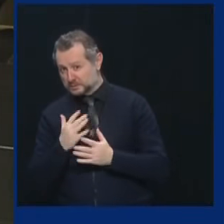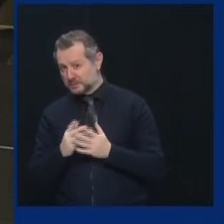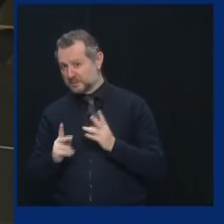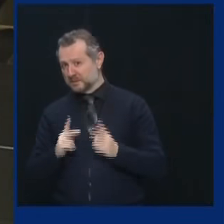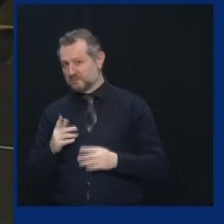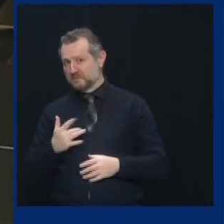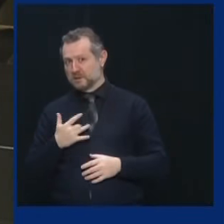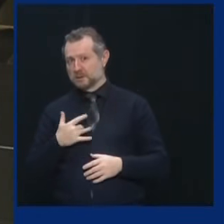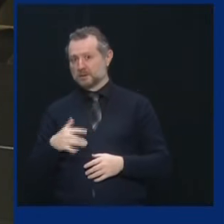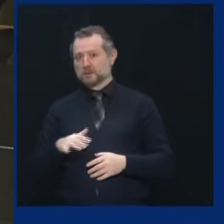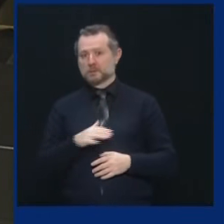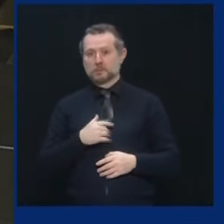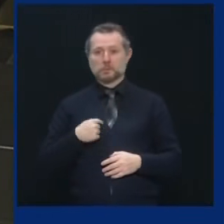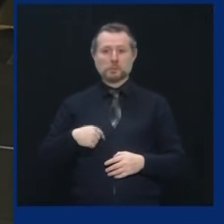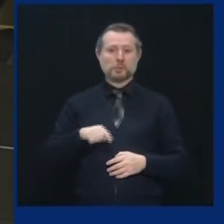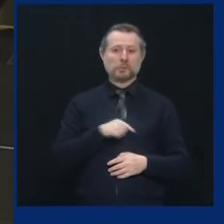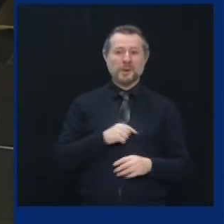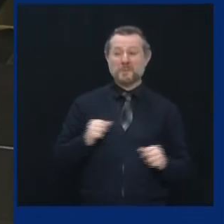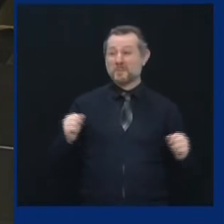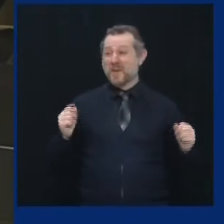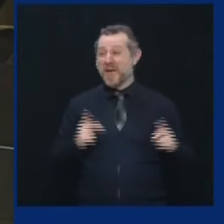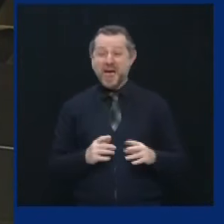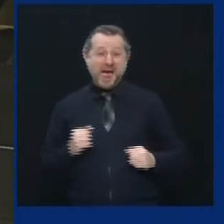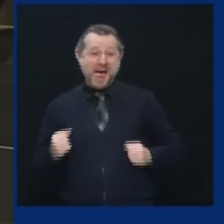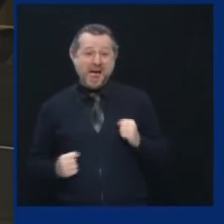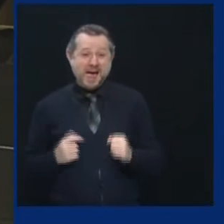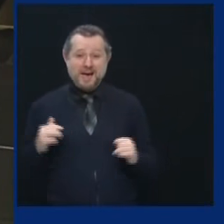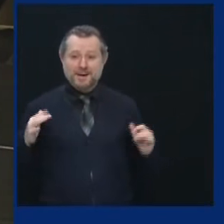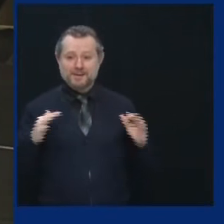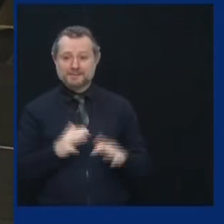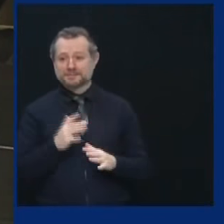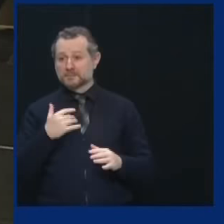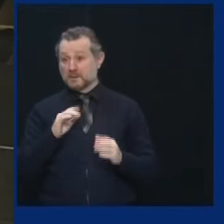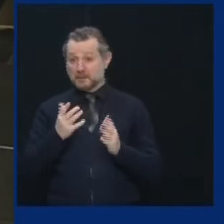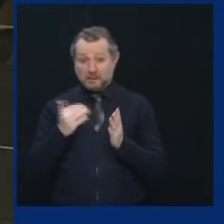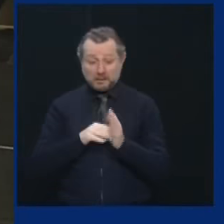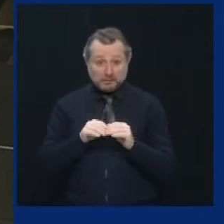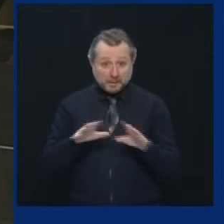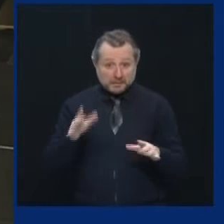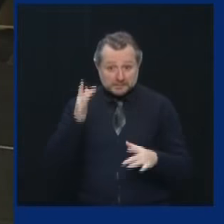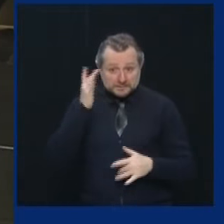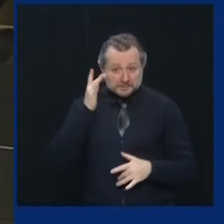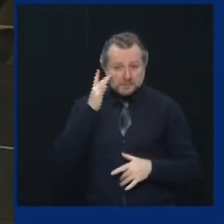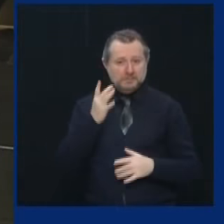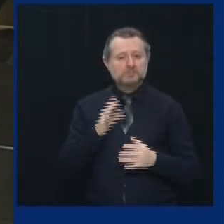TO WAIT SIX TO NINE MONTHS TO START TO REOPEN THE ECONOMY. WE'RE GOING TO CALIBRATE THAT